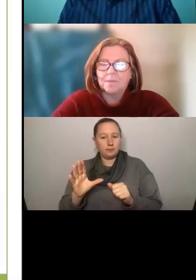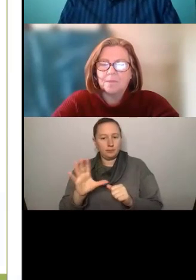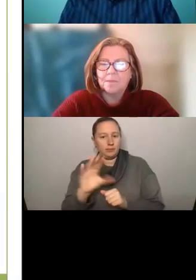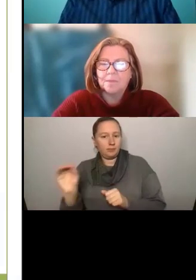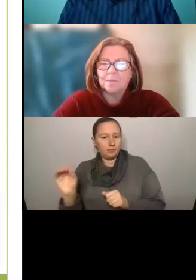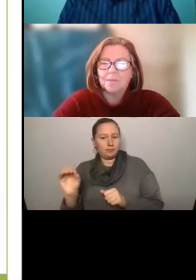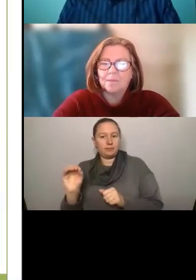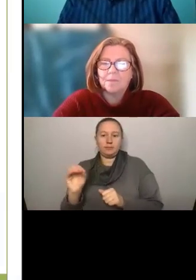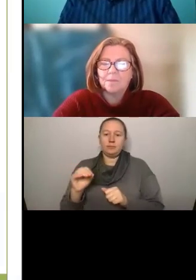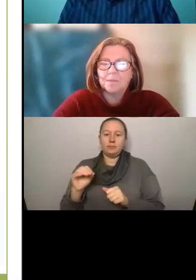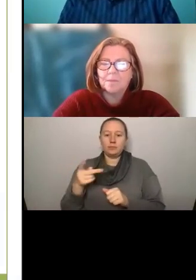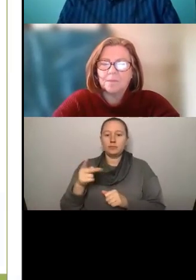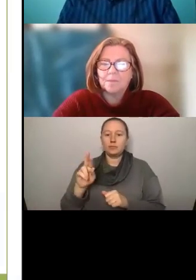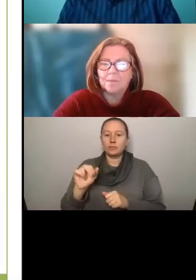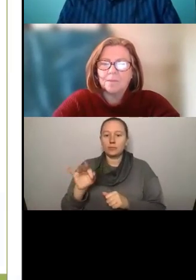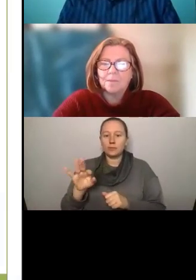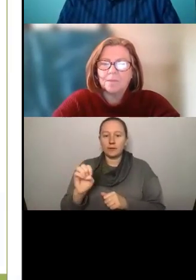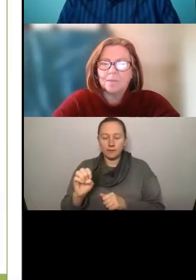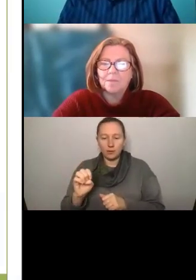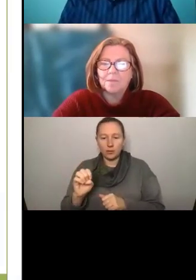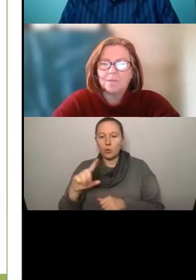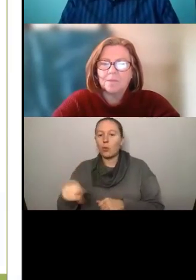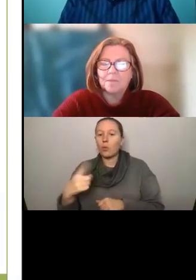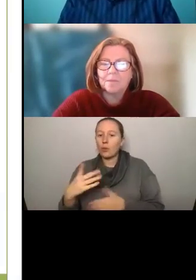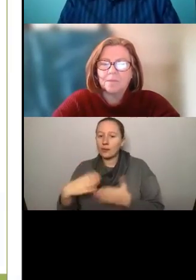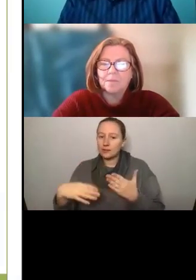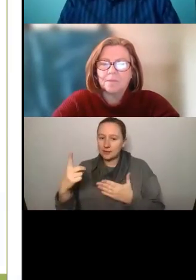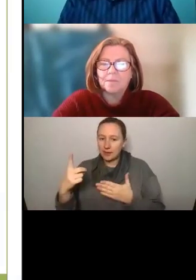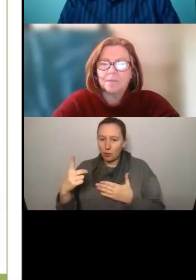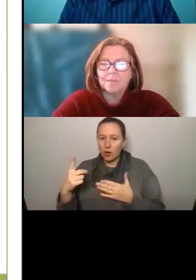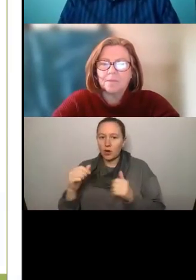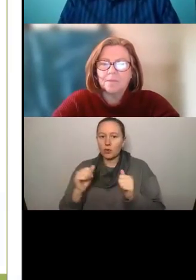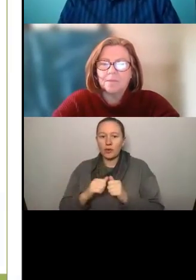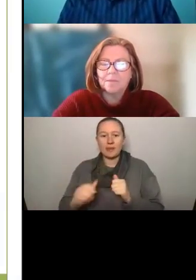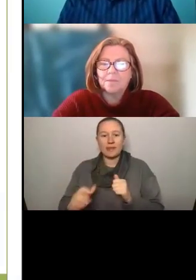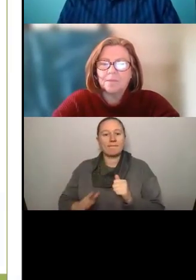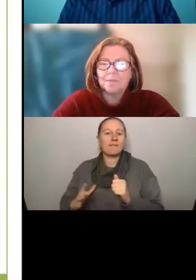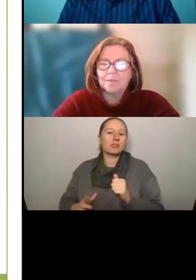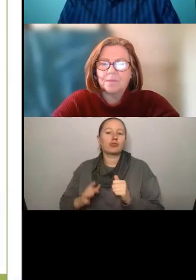only somebody with a signing official role can edit the information on that page.